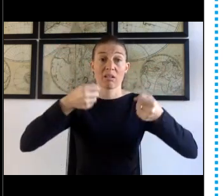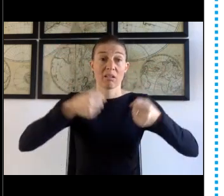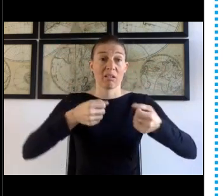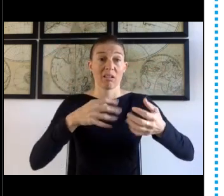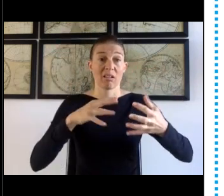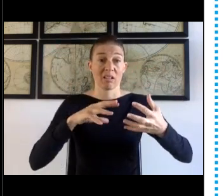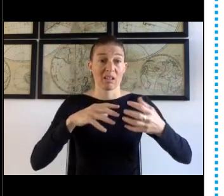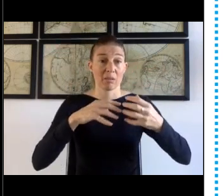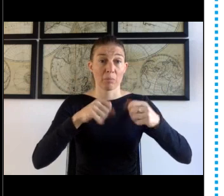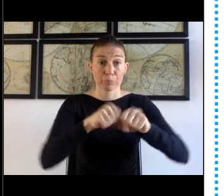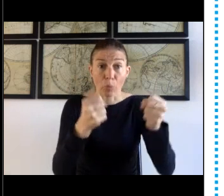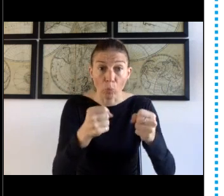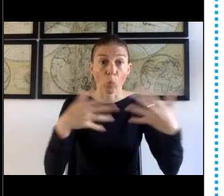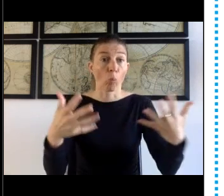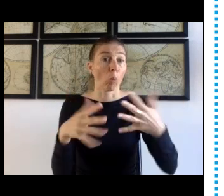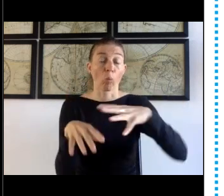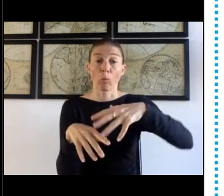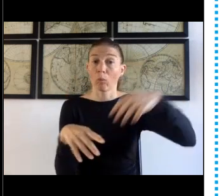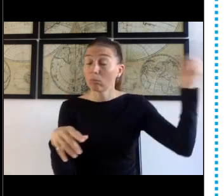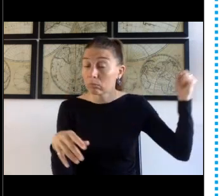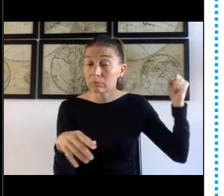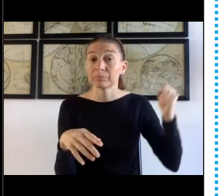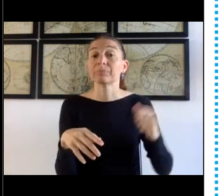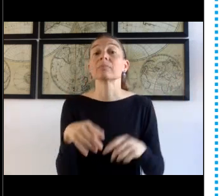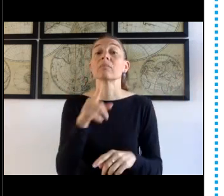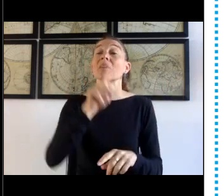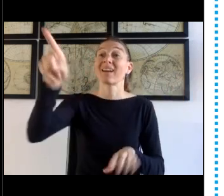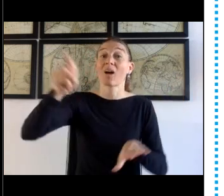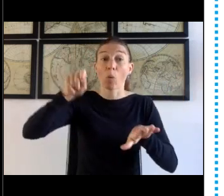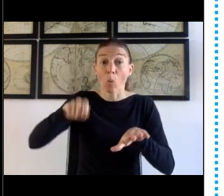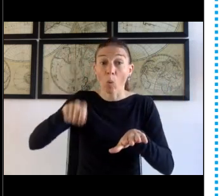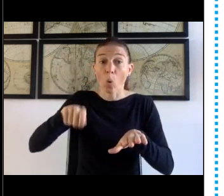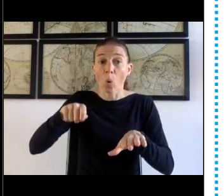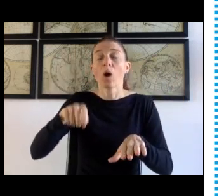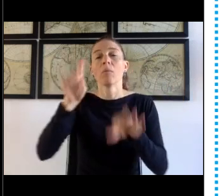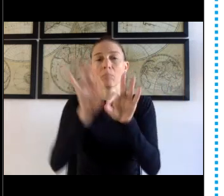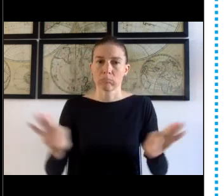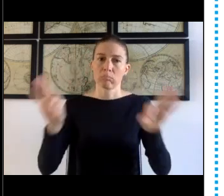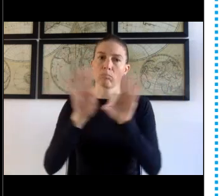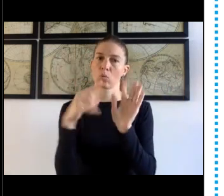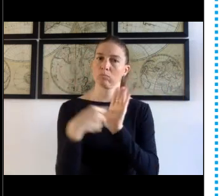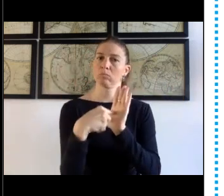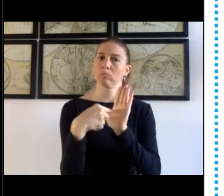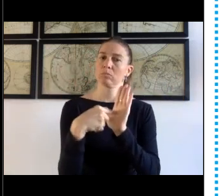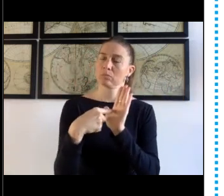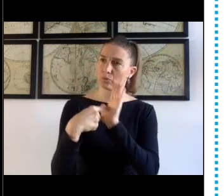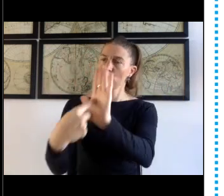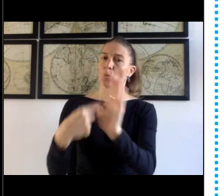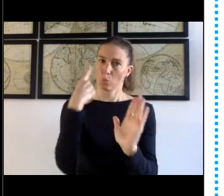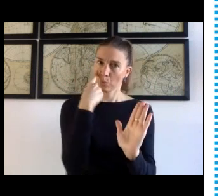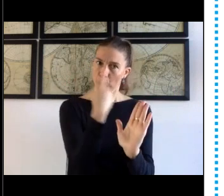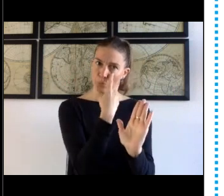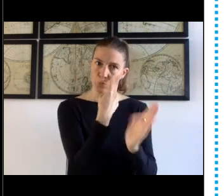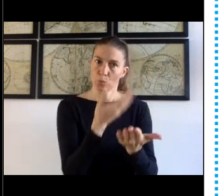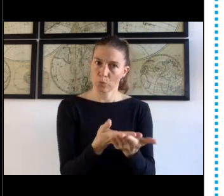Otherwise your right to this compensation would expire. The next slide, please.